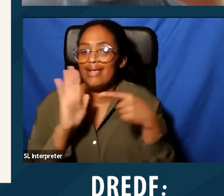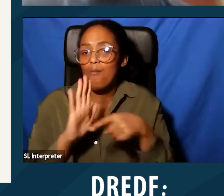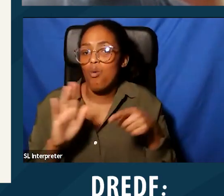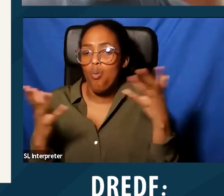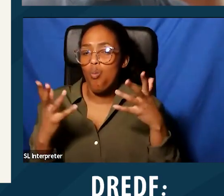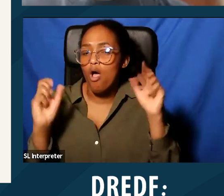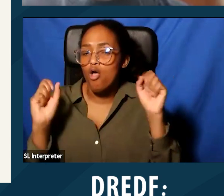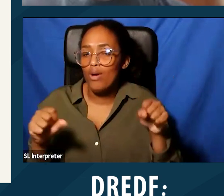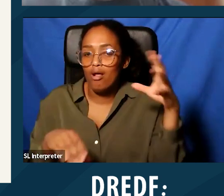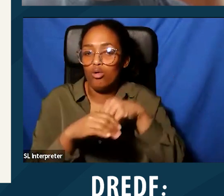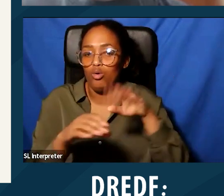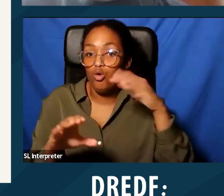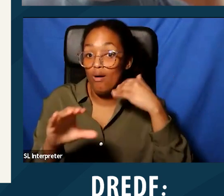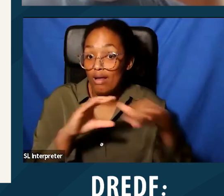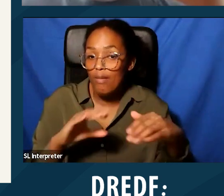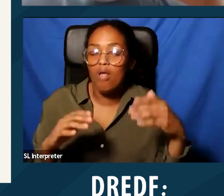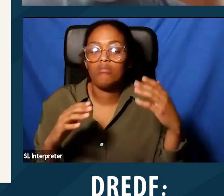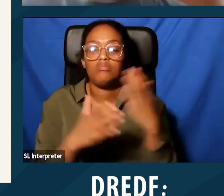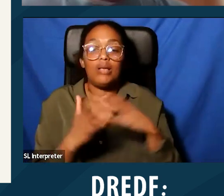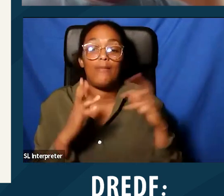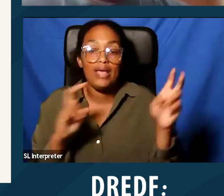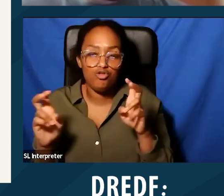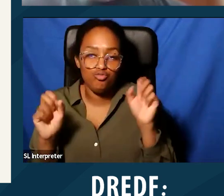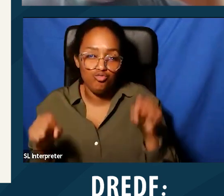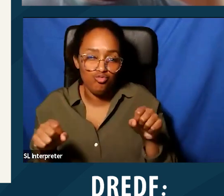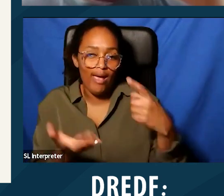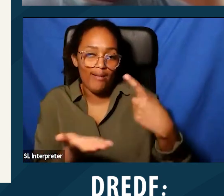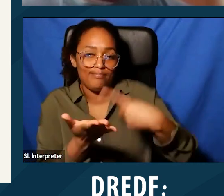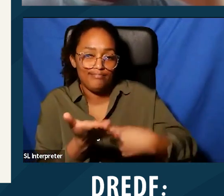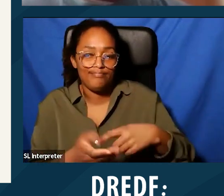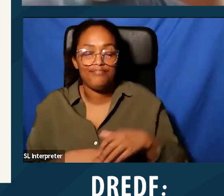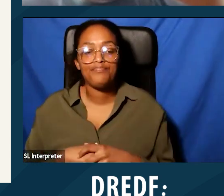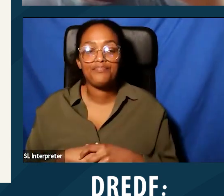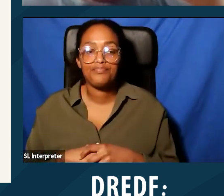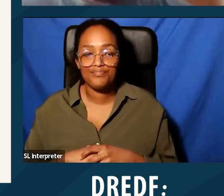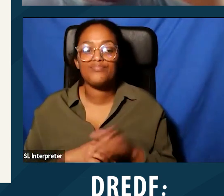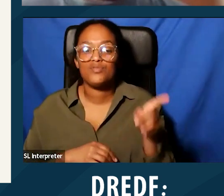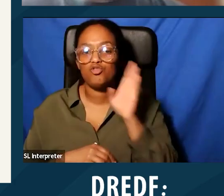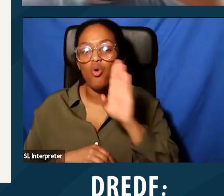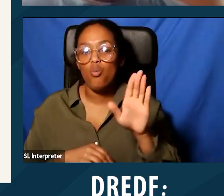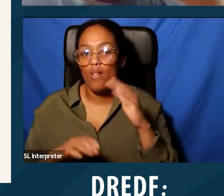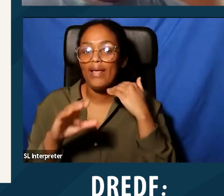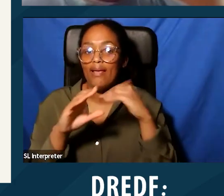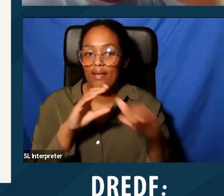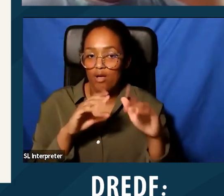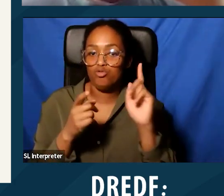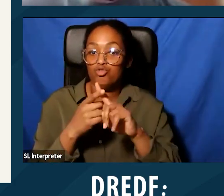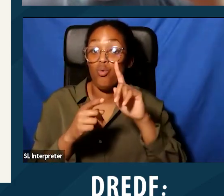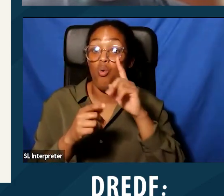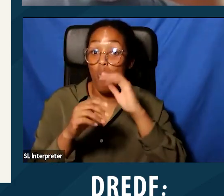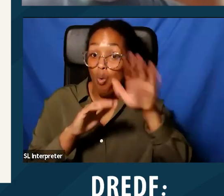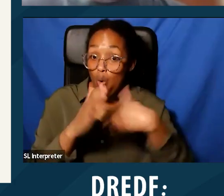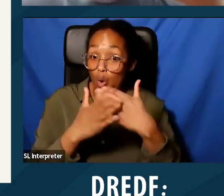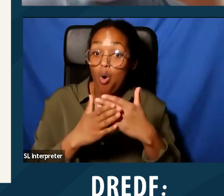that you can kind of bring up there. And so that will be sent along to all the participants. But,